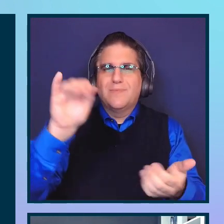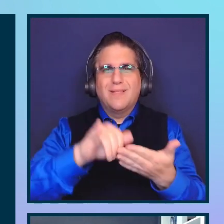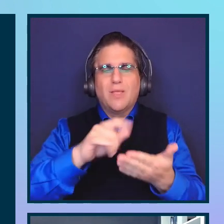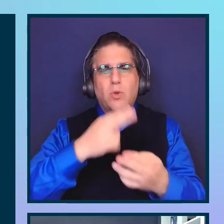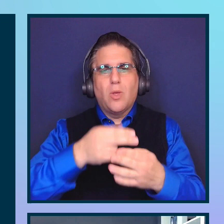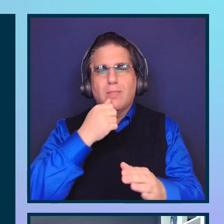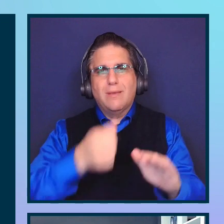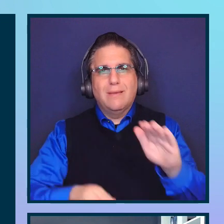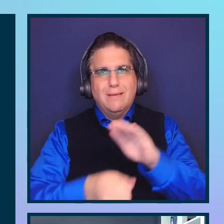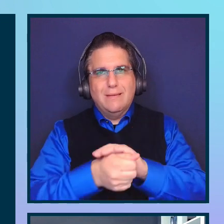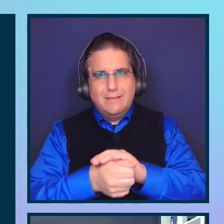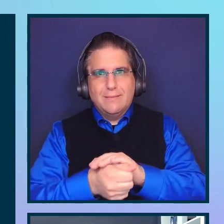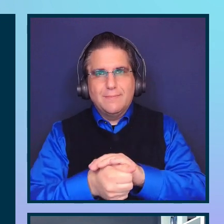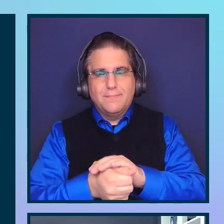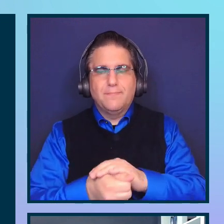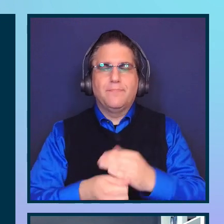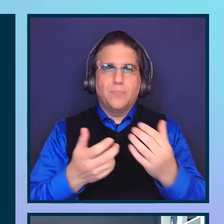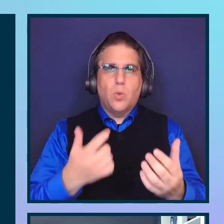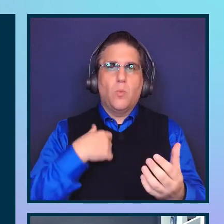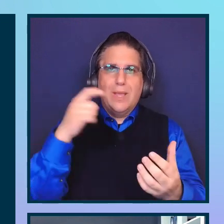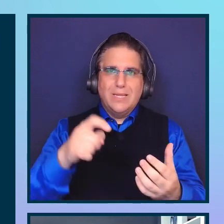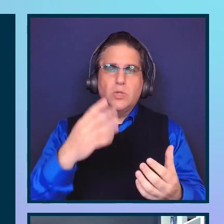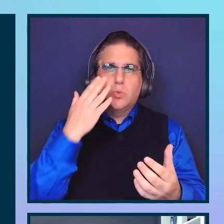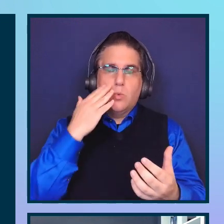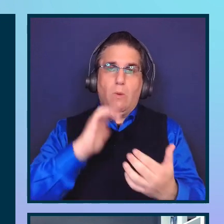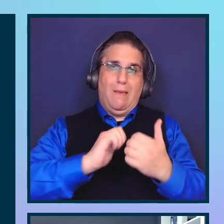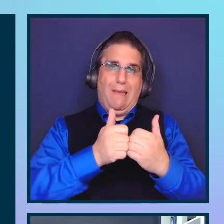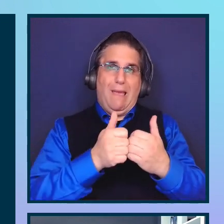So there has to be a way for us to attach the product